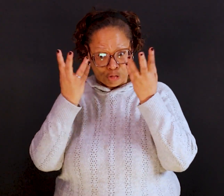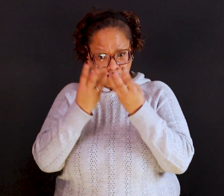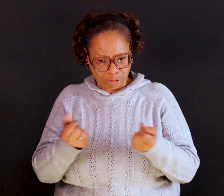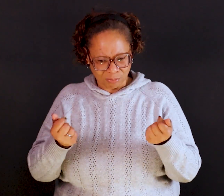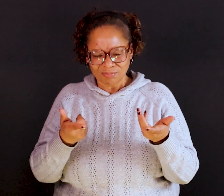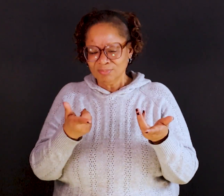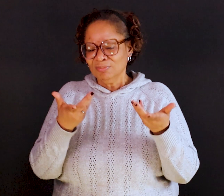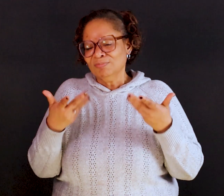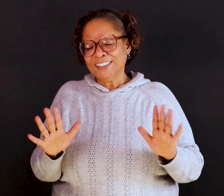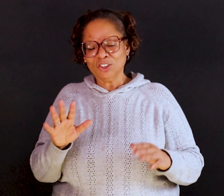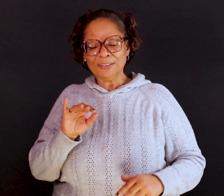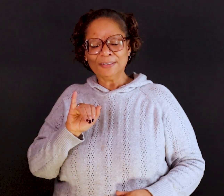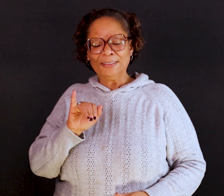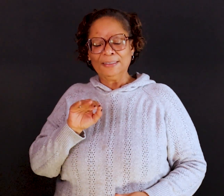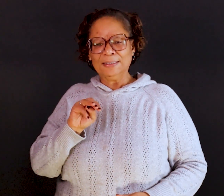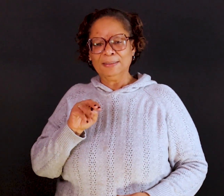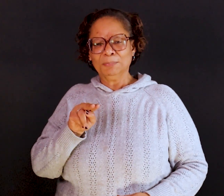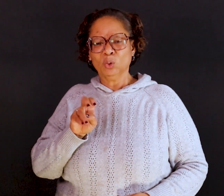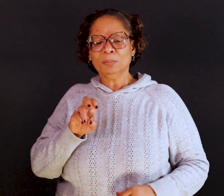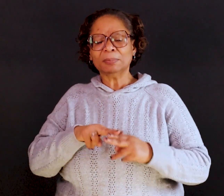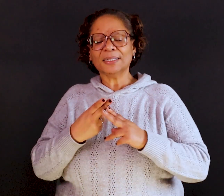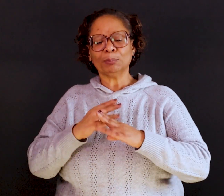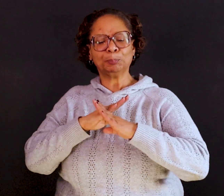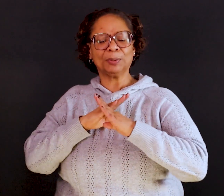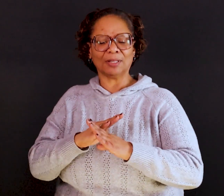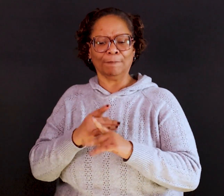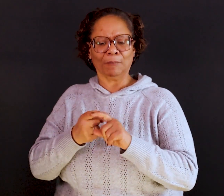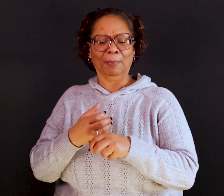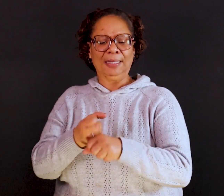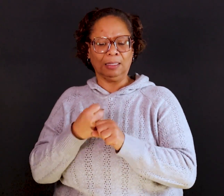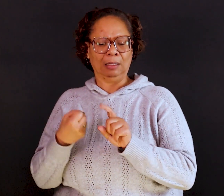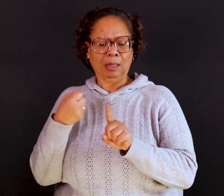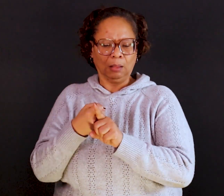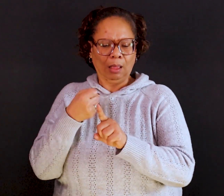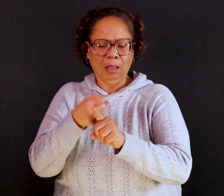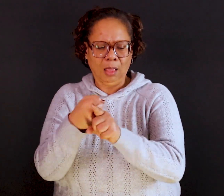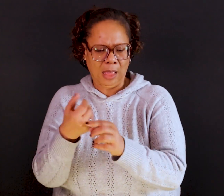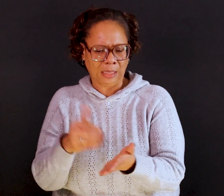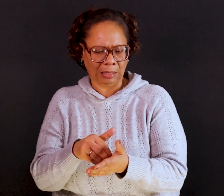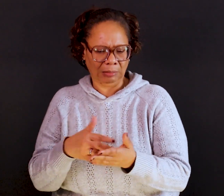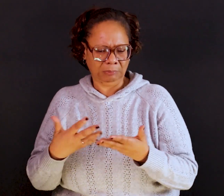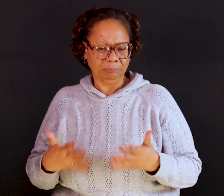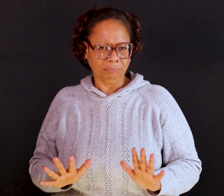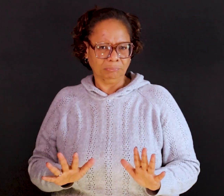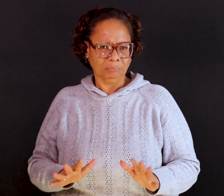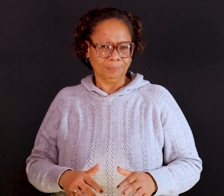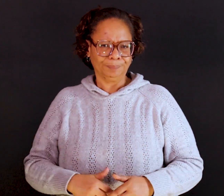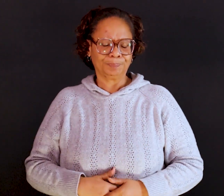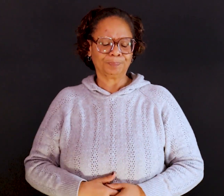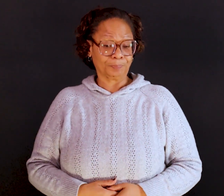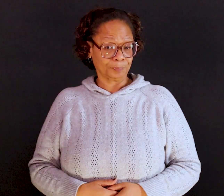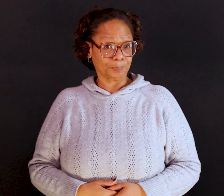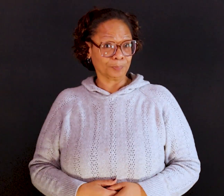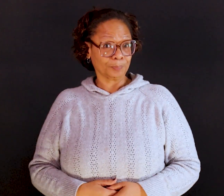you are immune.